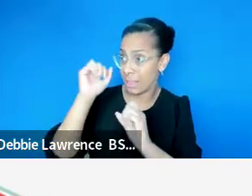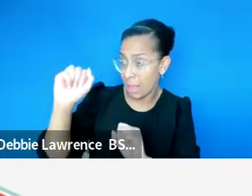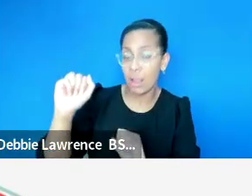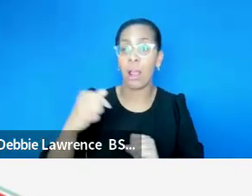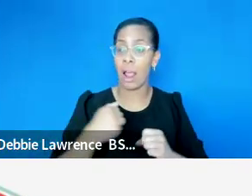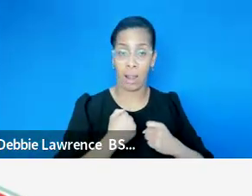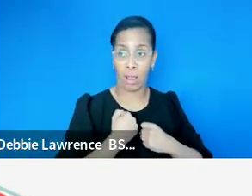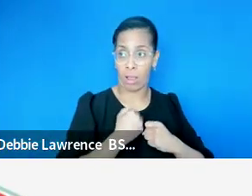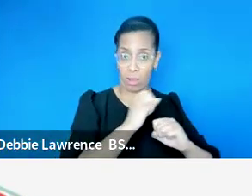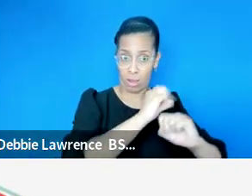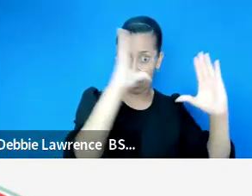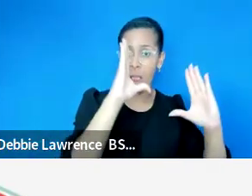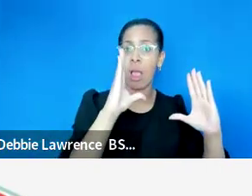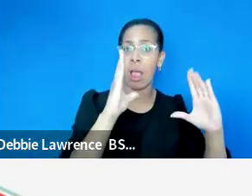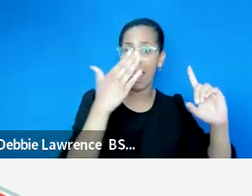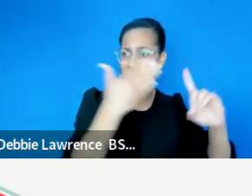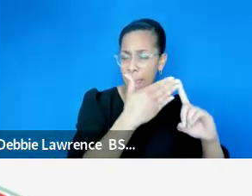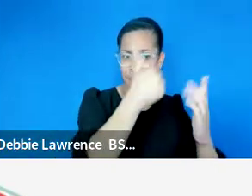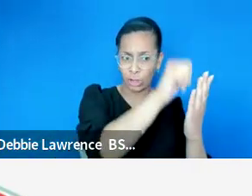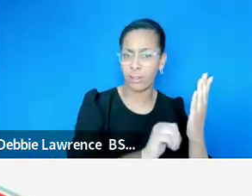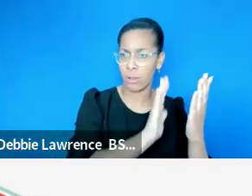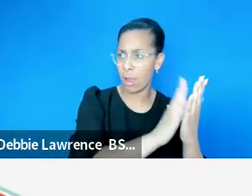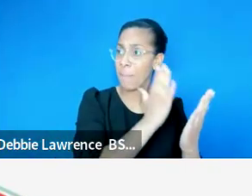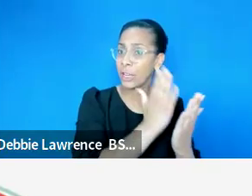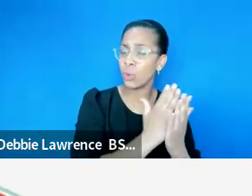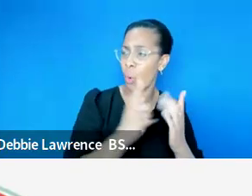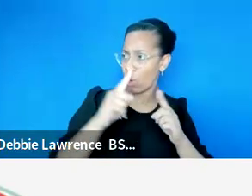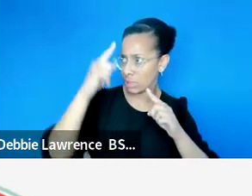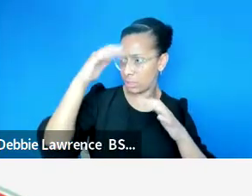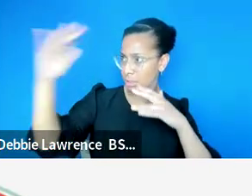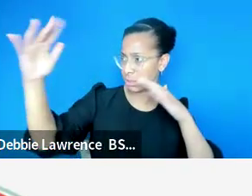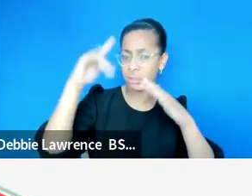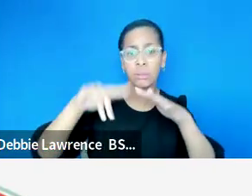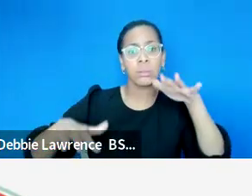ourselves and the senior leadership of the university.